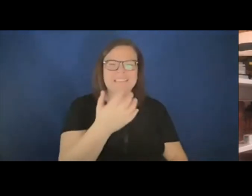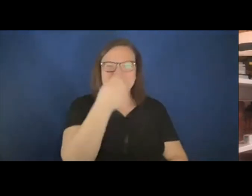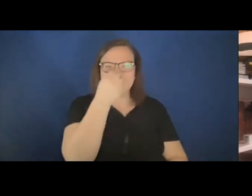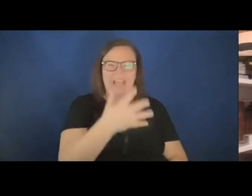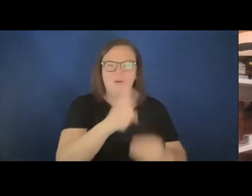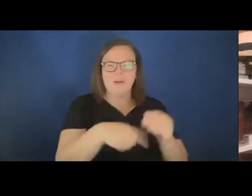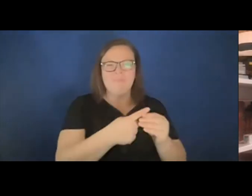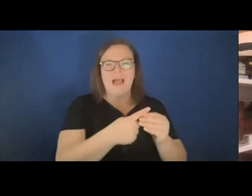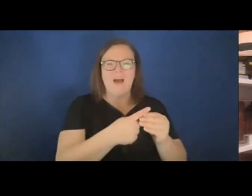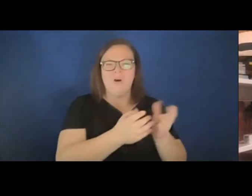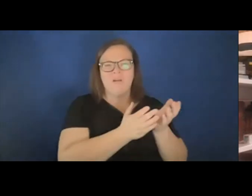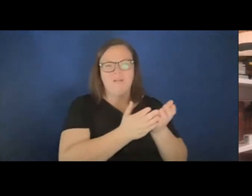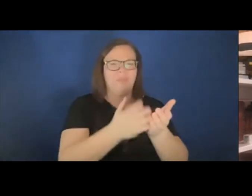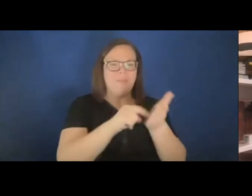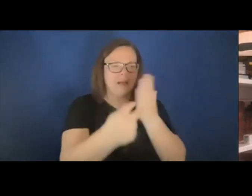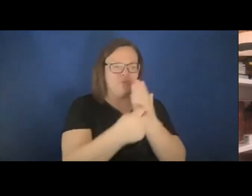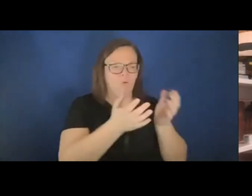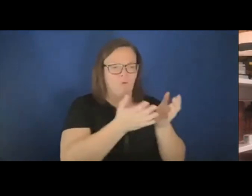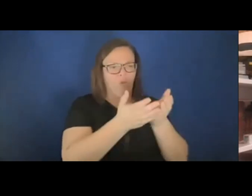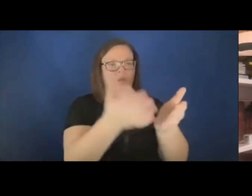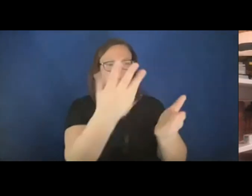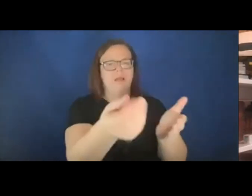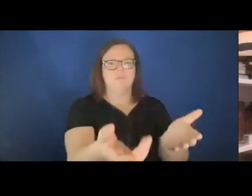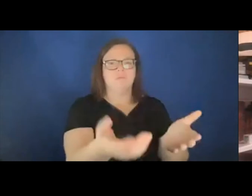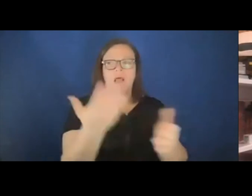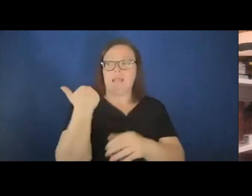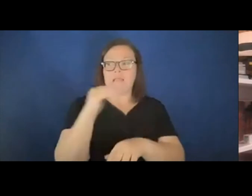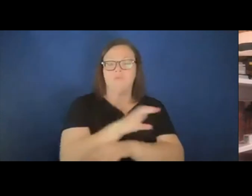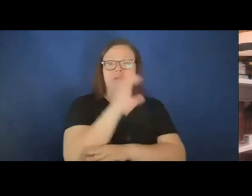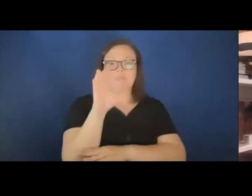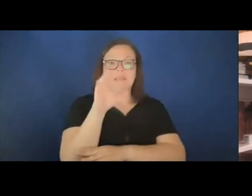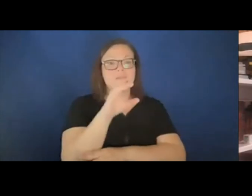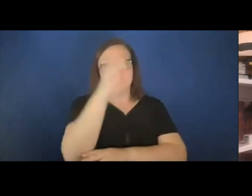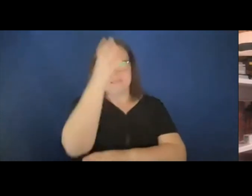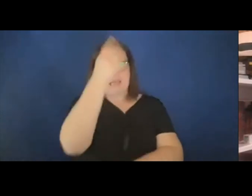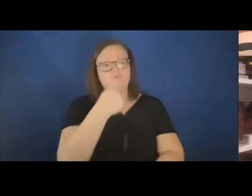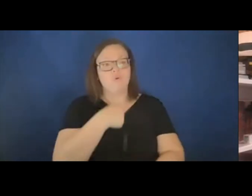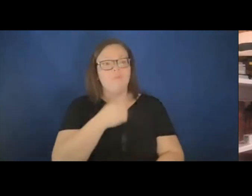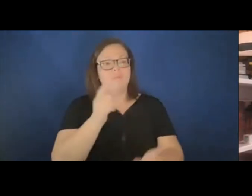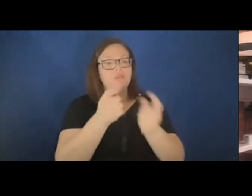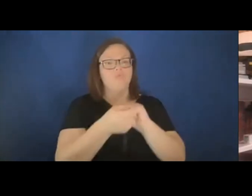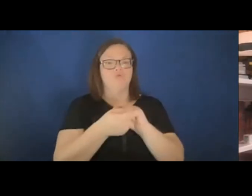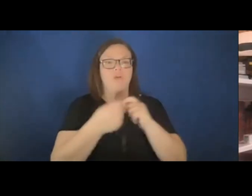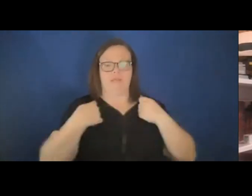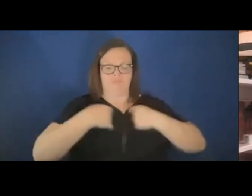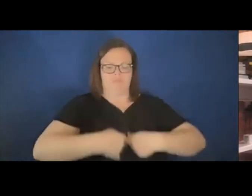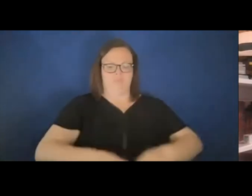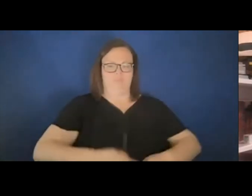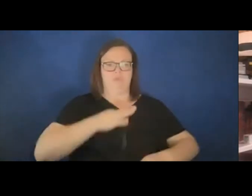metaphor away. Last Christmas he told me to change a cardigan because it looked like a